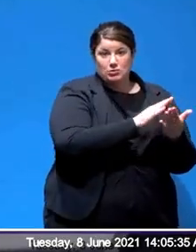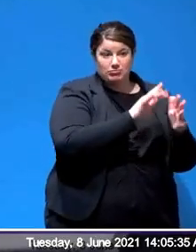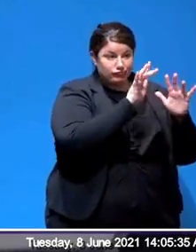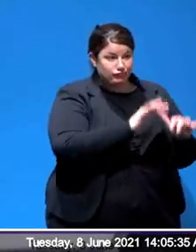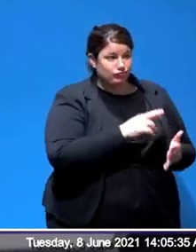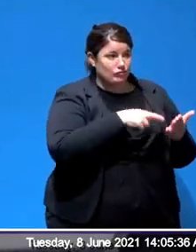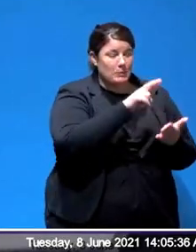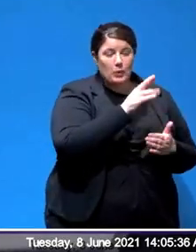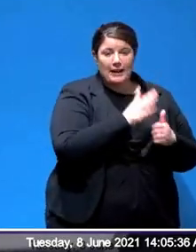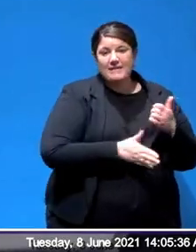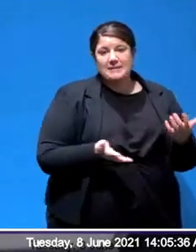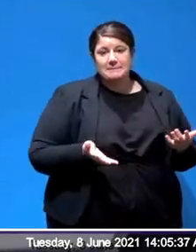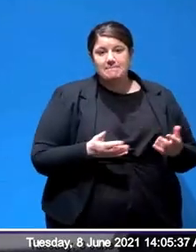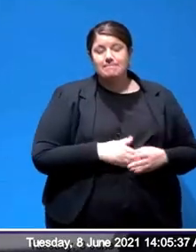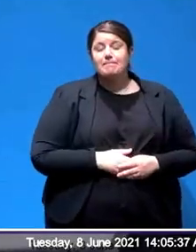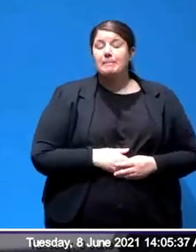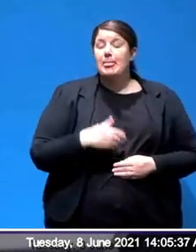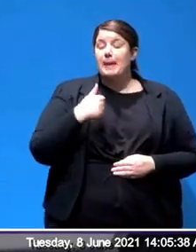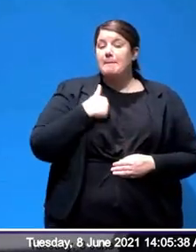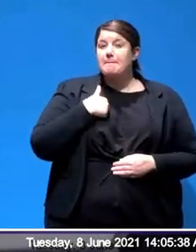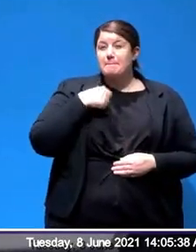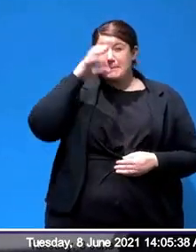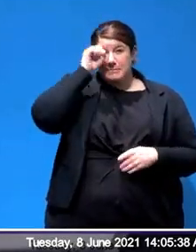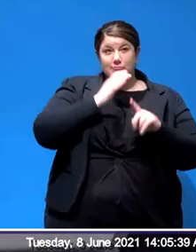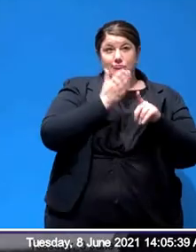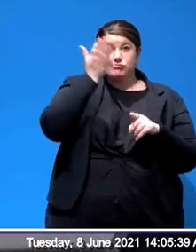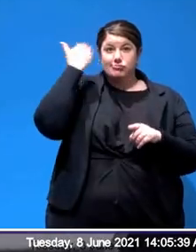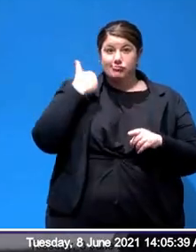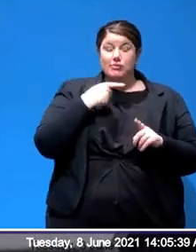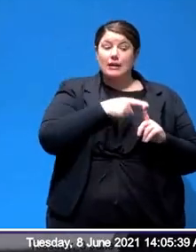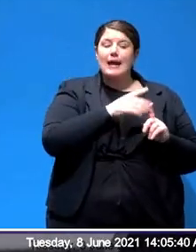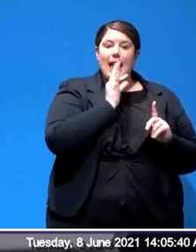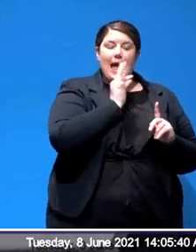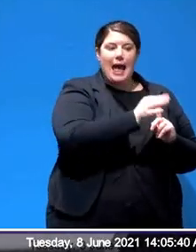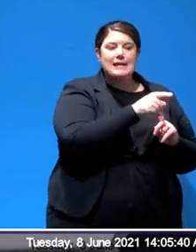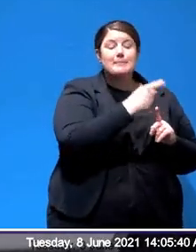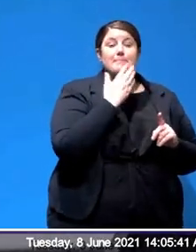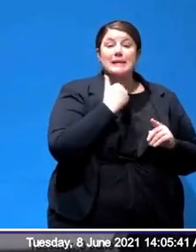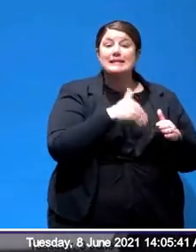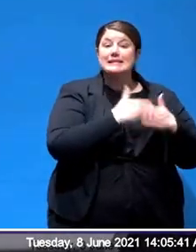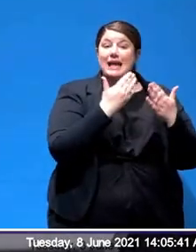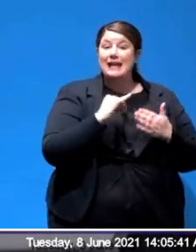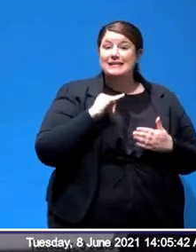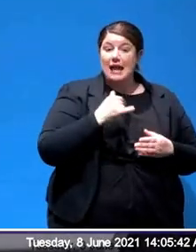My memory says that he asked the day staff to do it on his behalf and that's what that employee did.